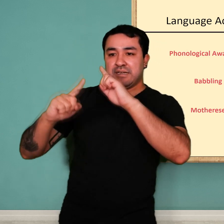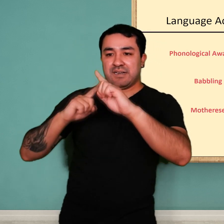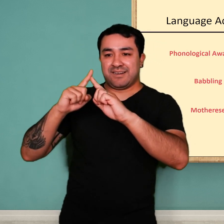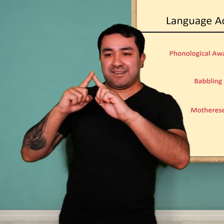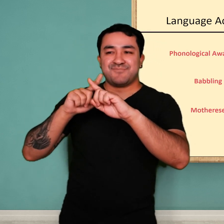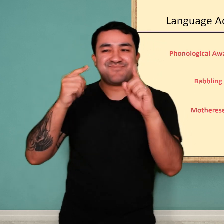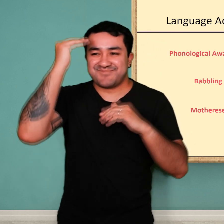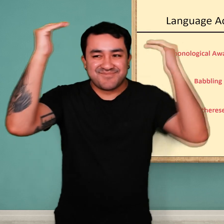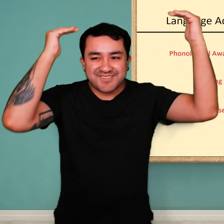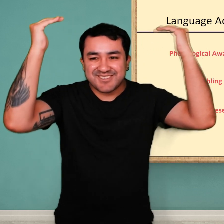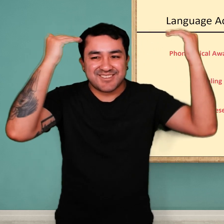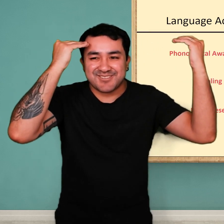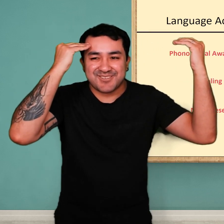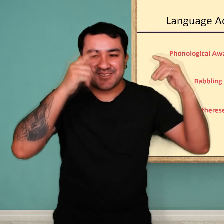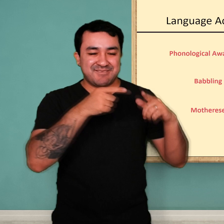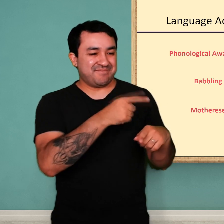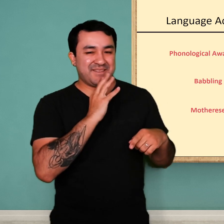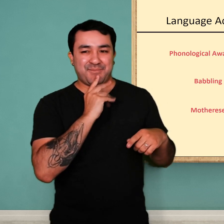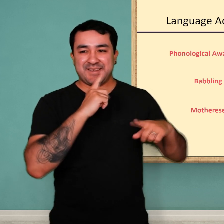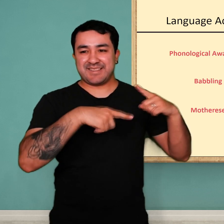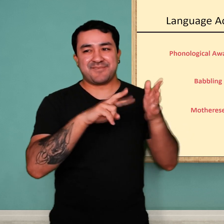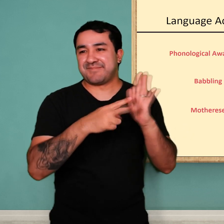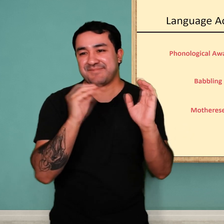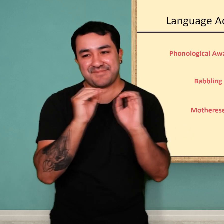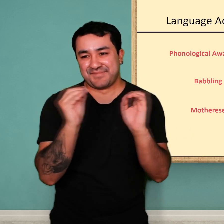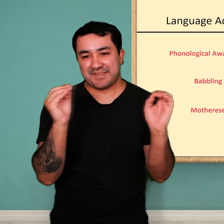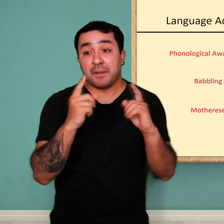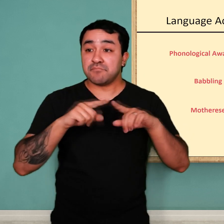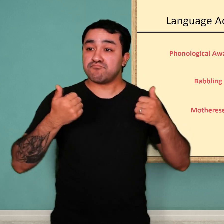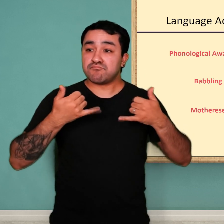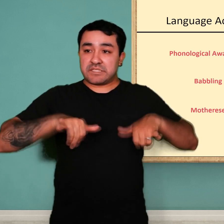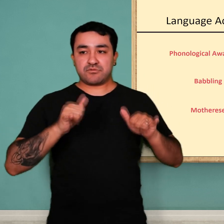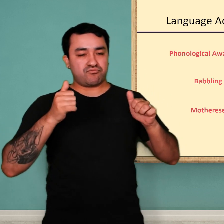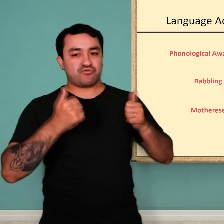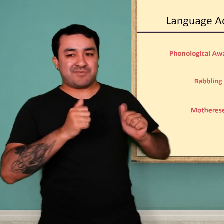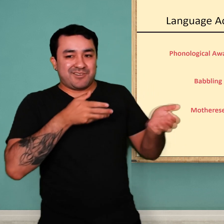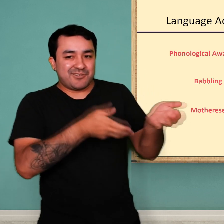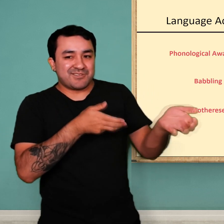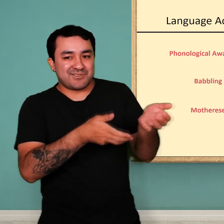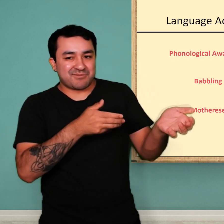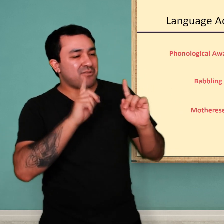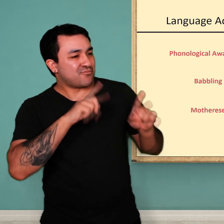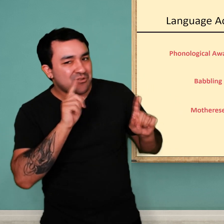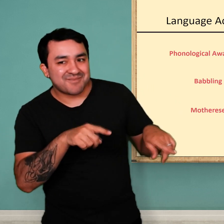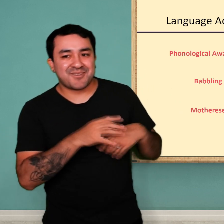decide to attempt to replicate the language. It is incoherent, and people respond to infants babbling